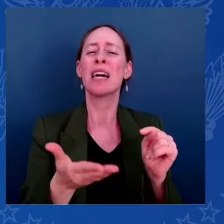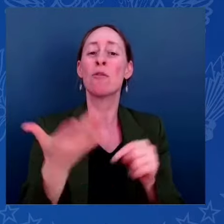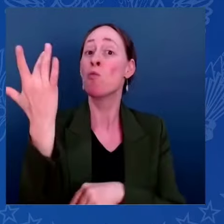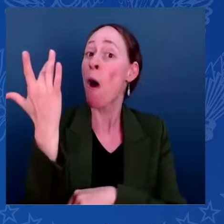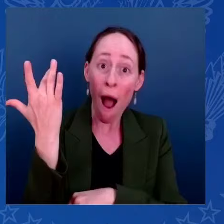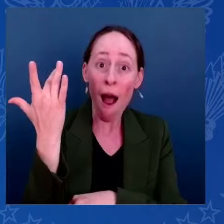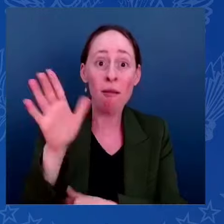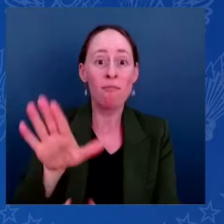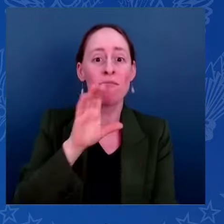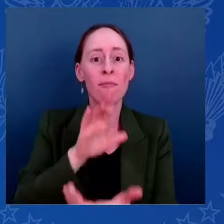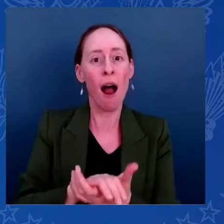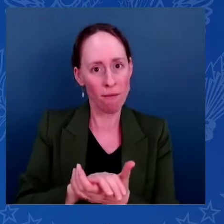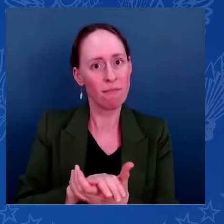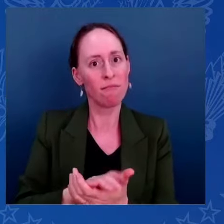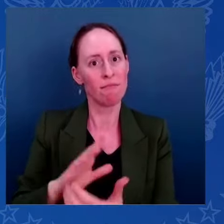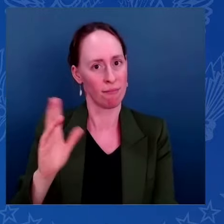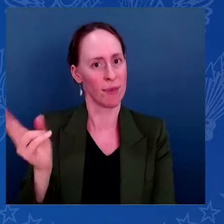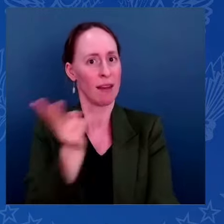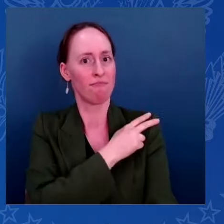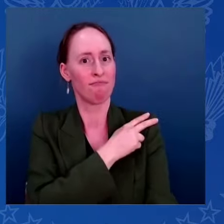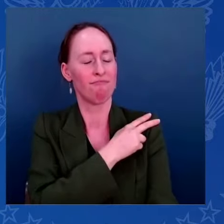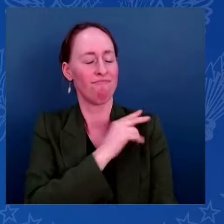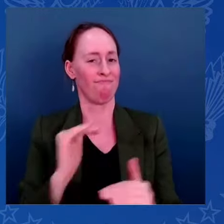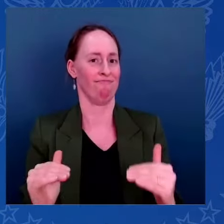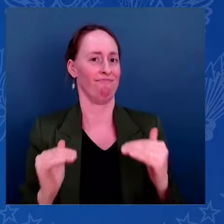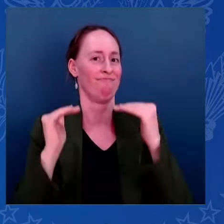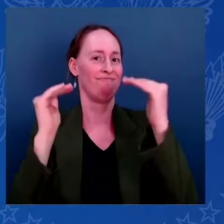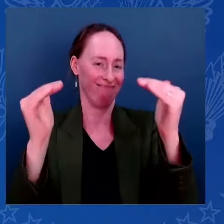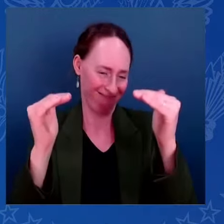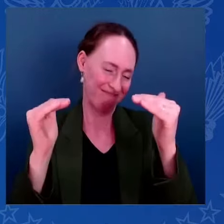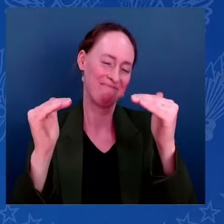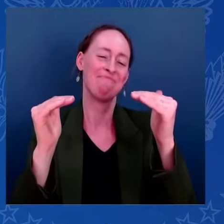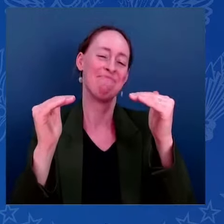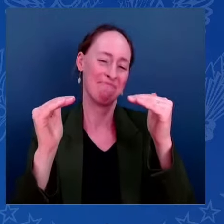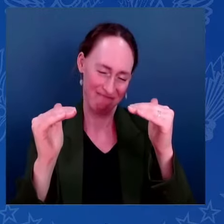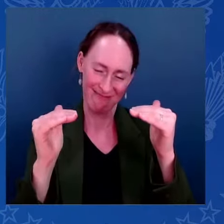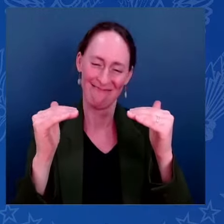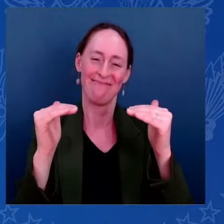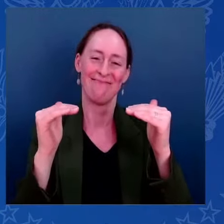I pinned on those two stars in Air Force One, but she's a -- now going to another major event.